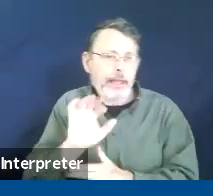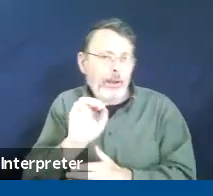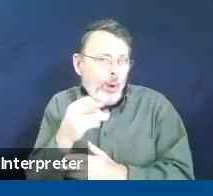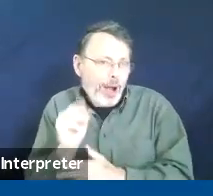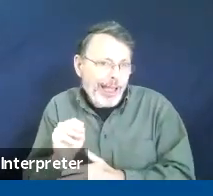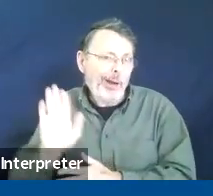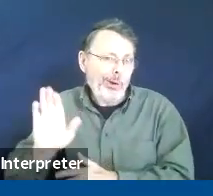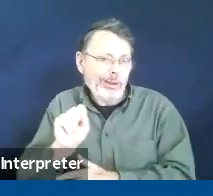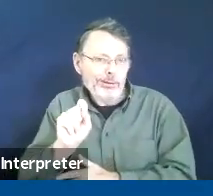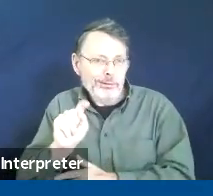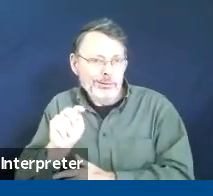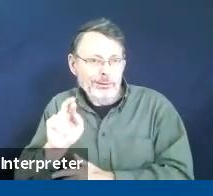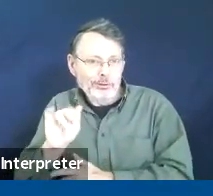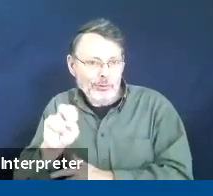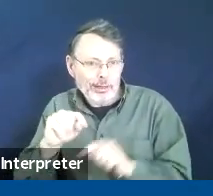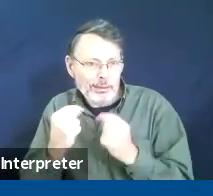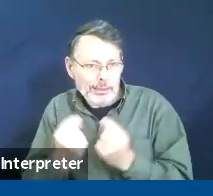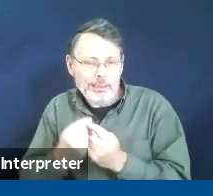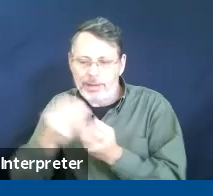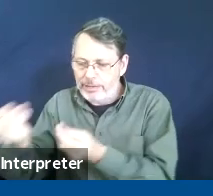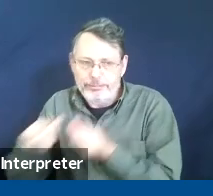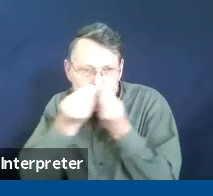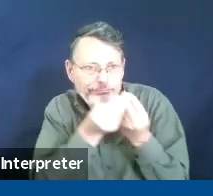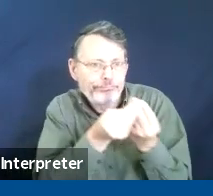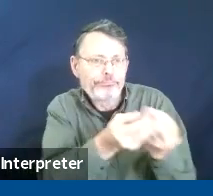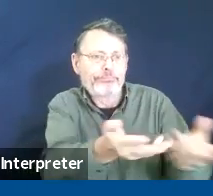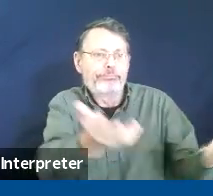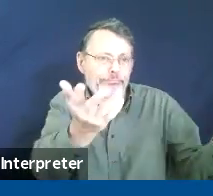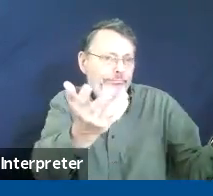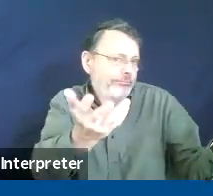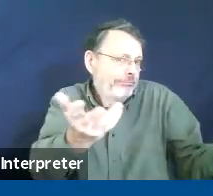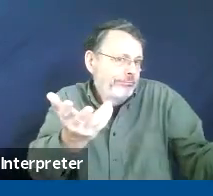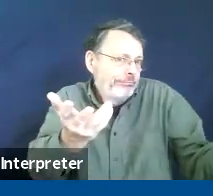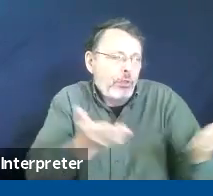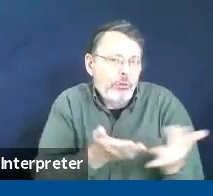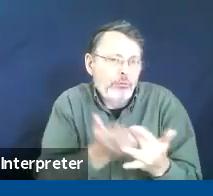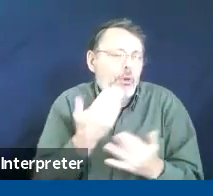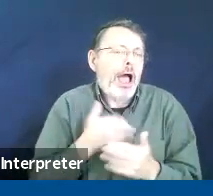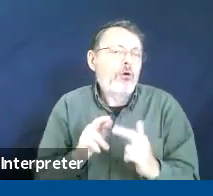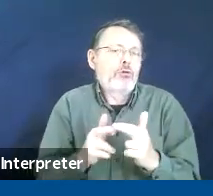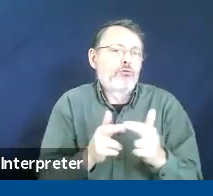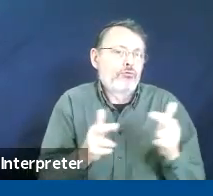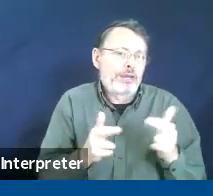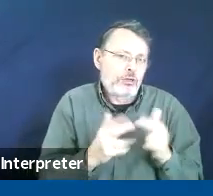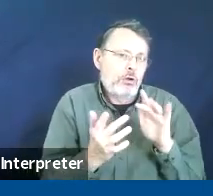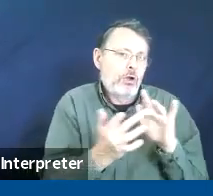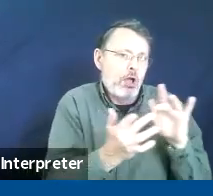and providing that information up through our regional contacts in each state to say, hey,